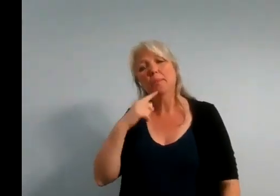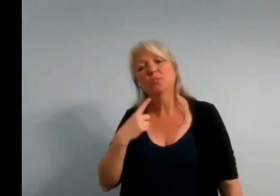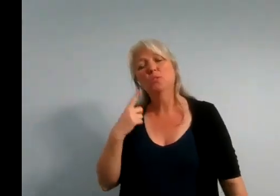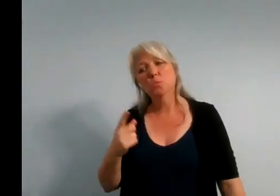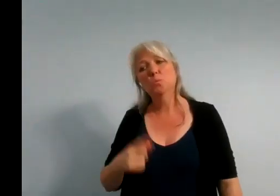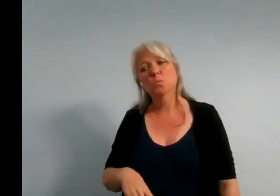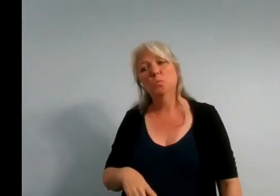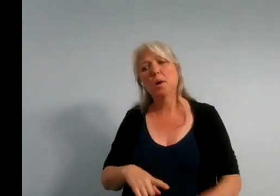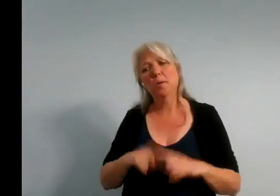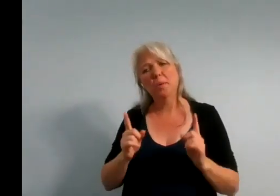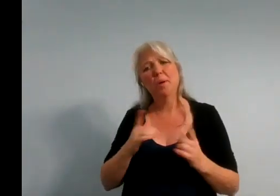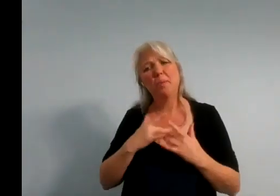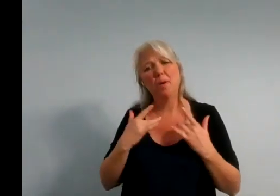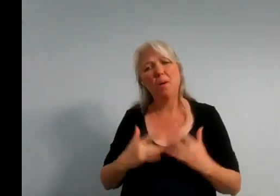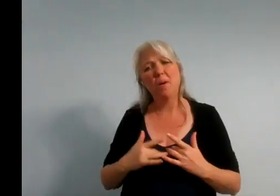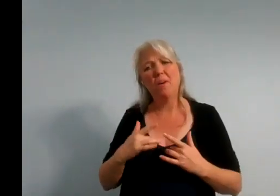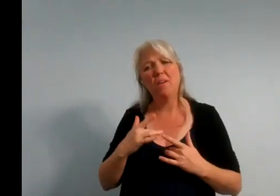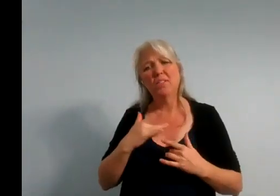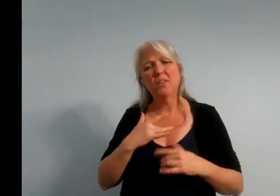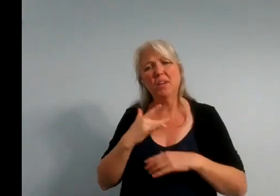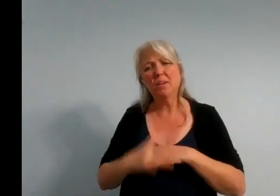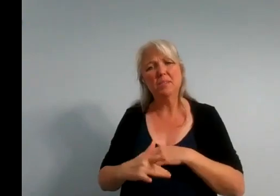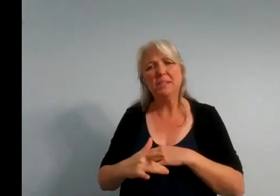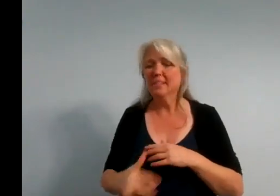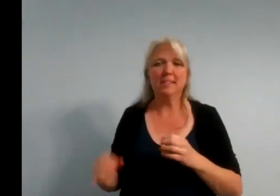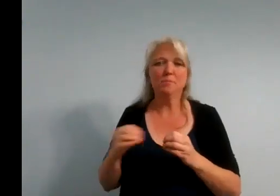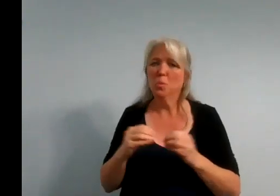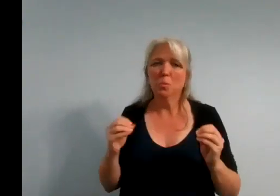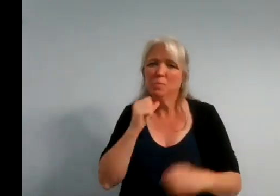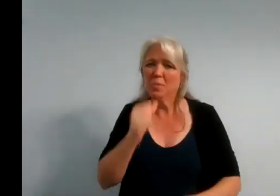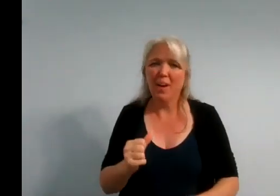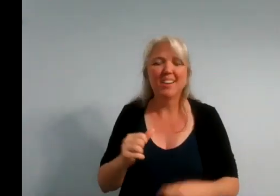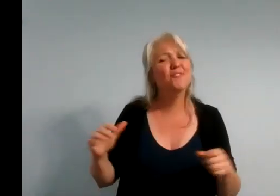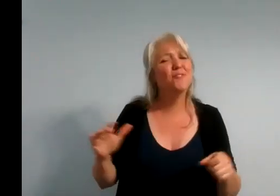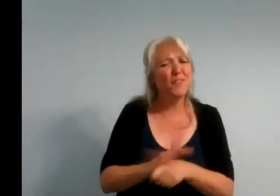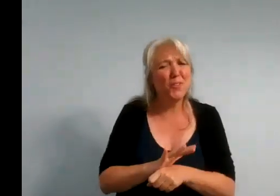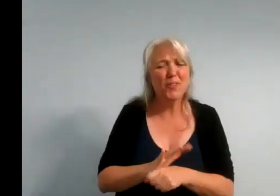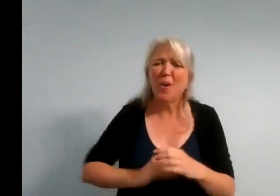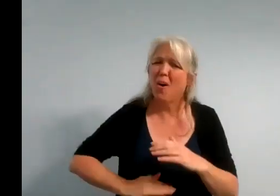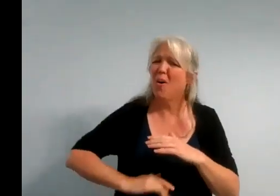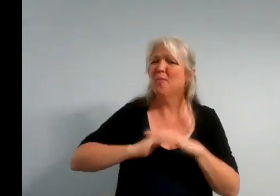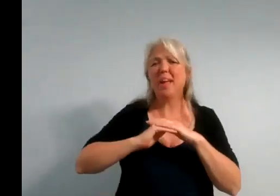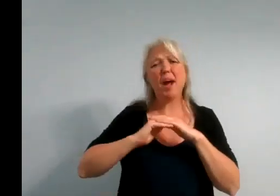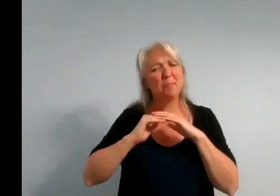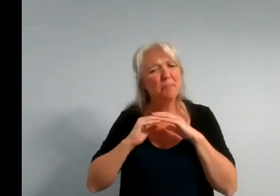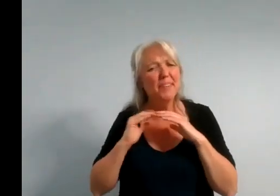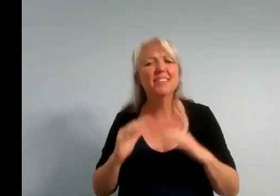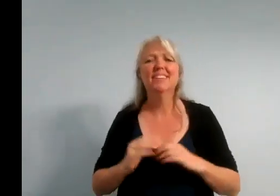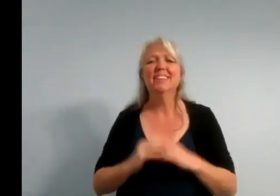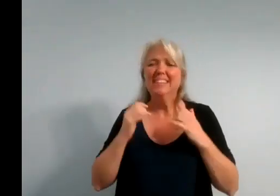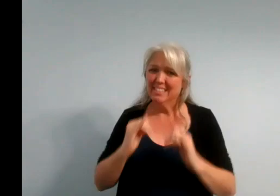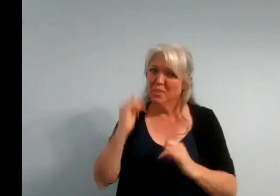but my heart doesn’t feel empty anymore. It’s full all the way up. I’ll still think about you,